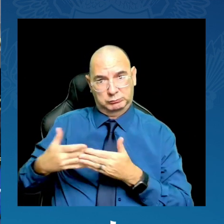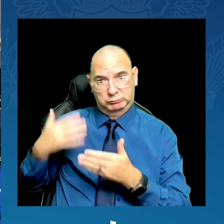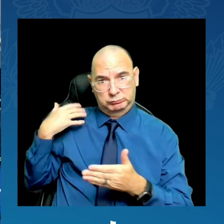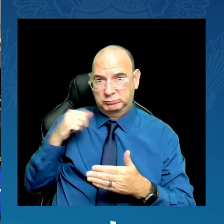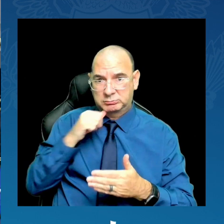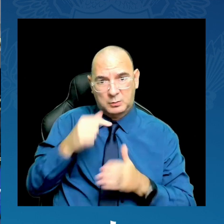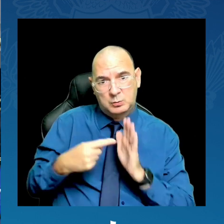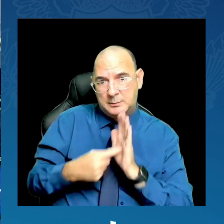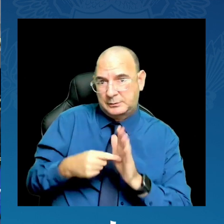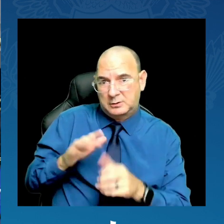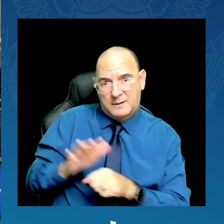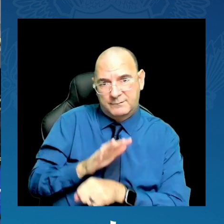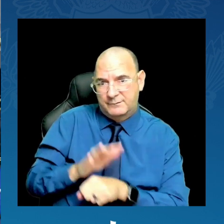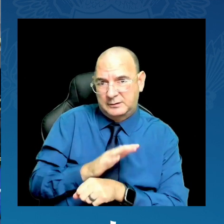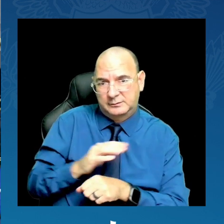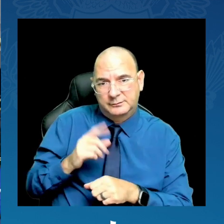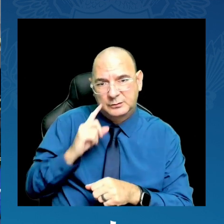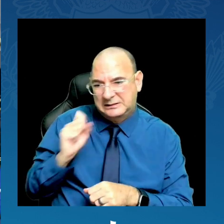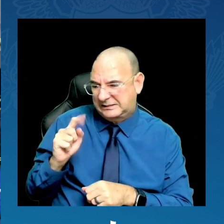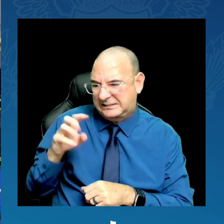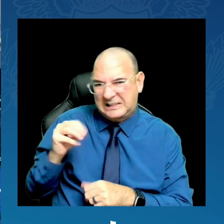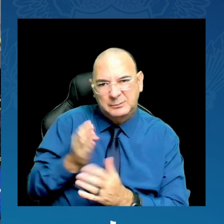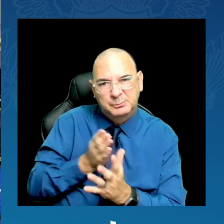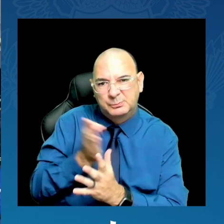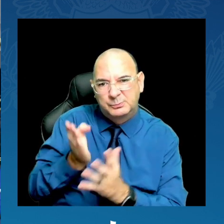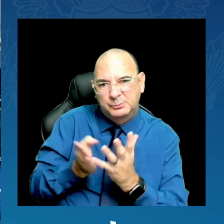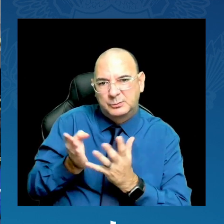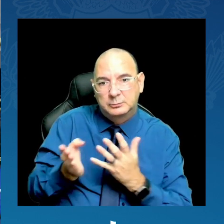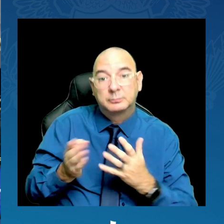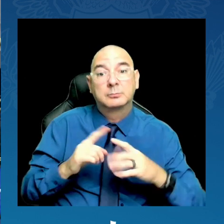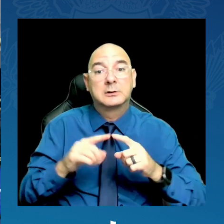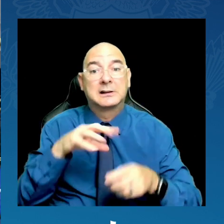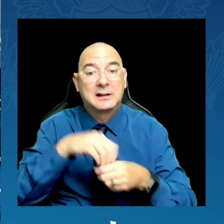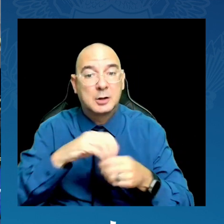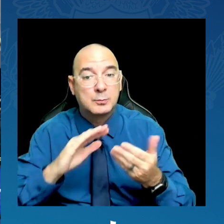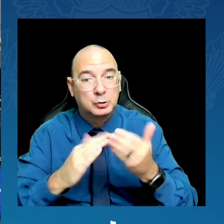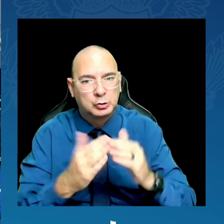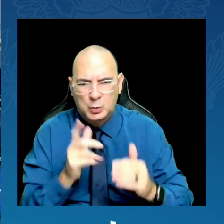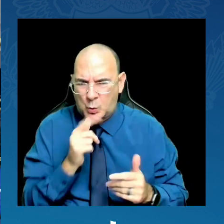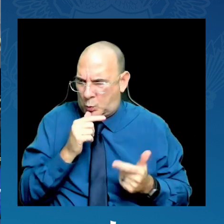from underrepresented communities who need mentoring and support through K-12